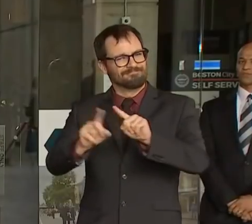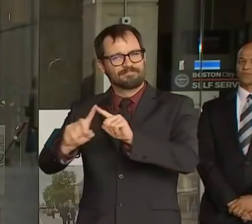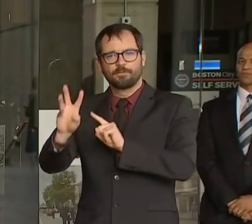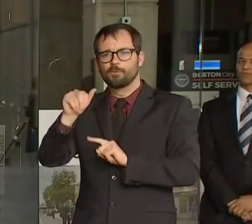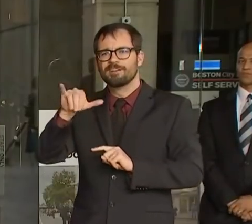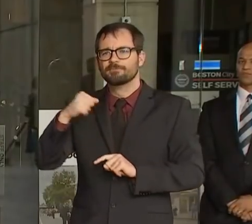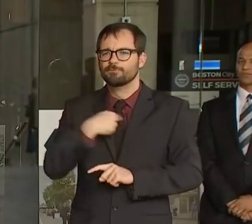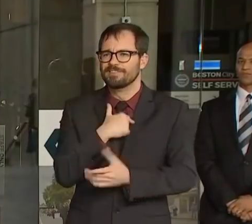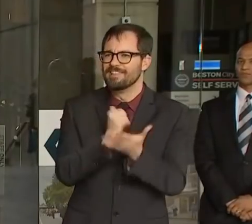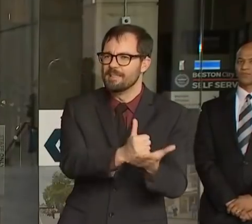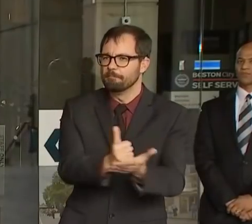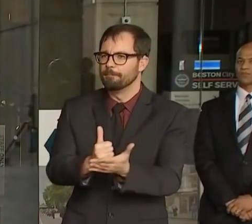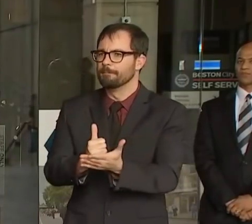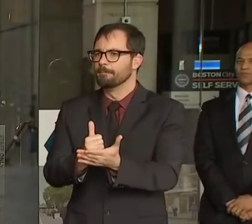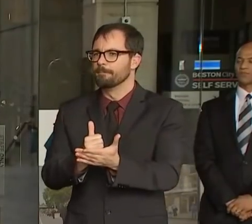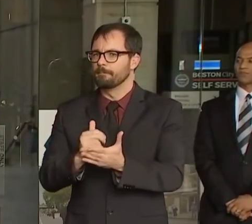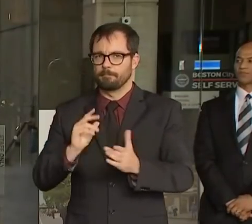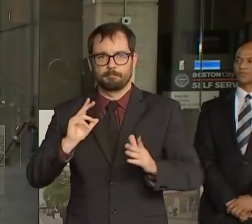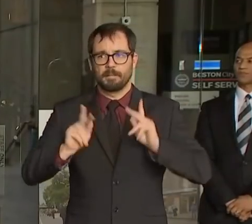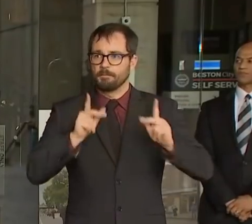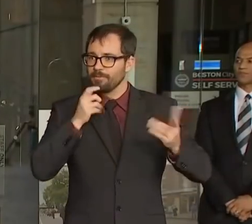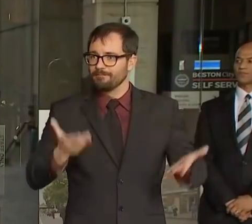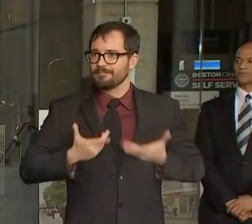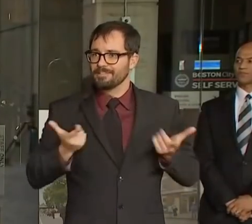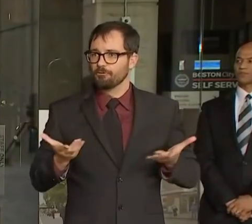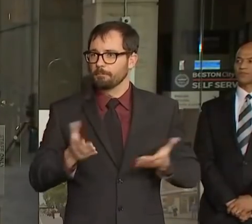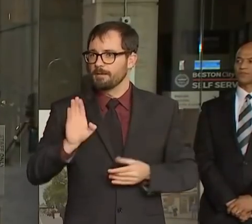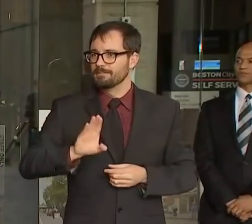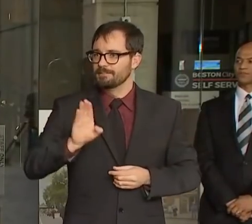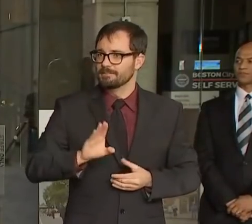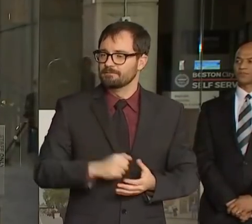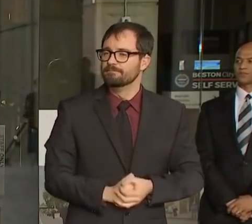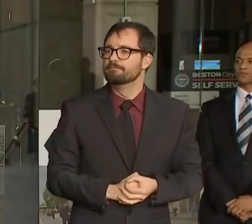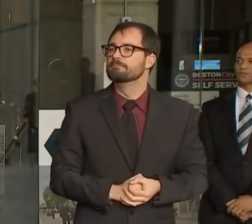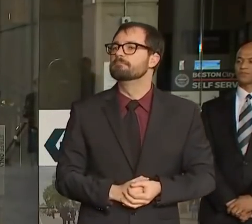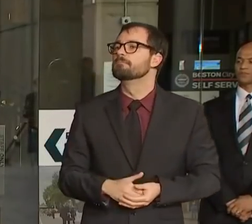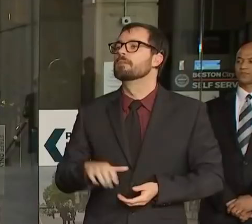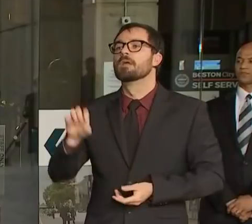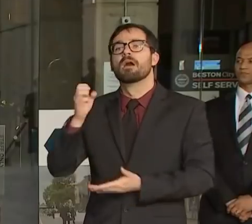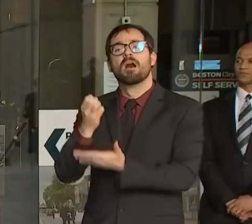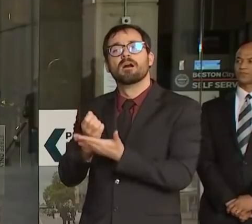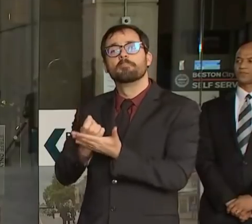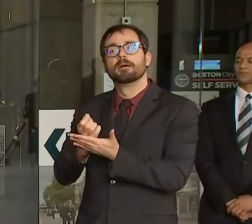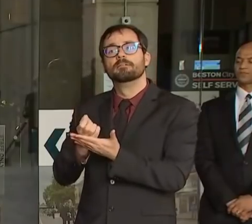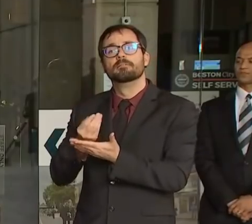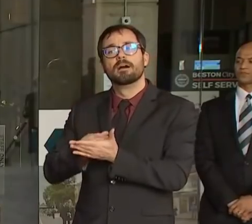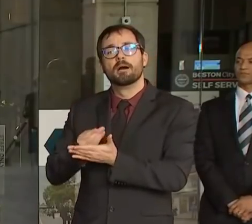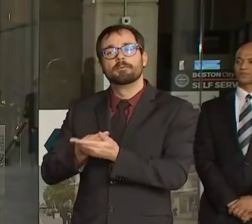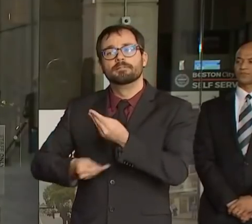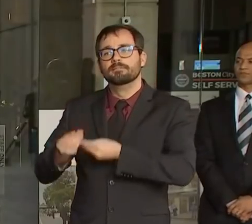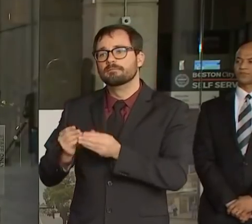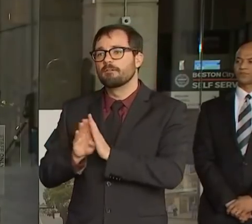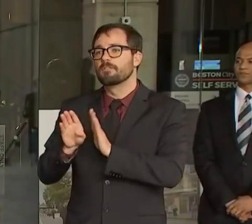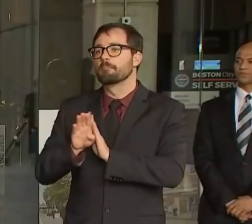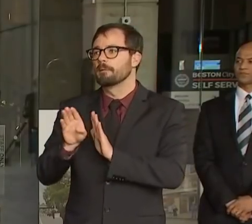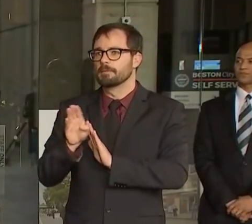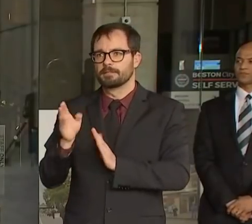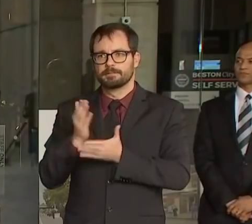WORK, AS DRIVERS AND SHOPPERS. WE ARE REACHING OUT TO COMPANIES THAT MAY NEED HELP IN DELIVERY. WE ARE REACHING OUT SO THAT YOU